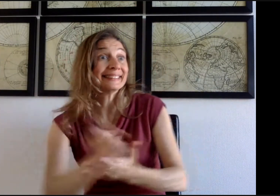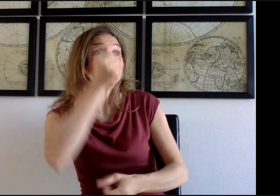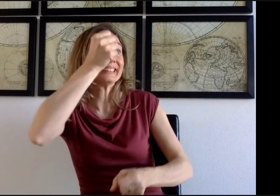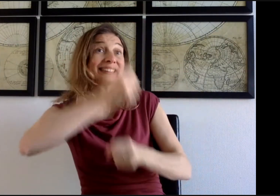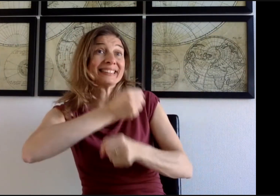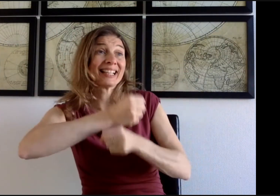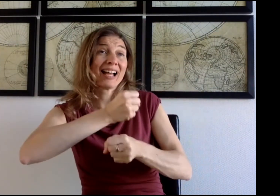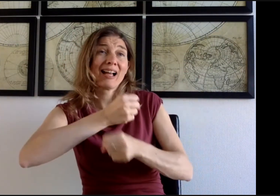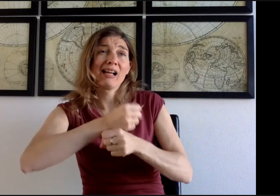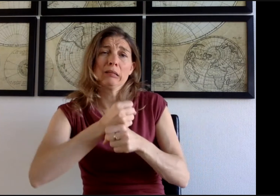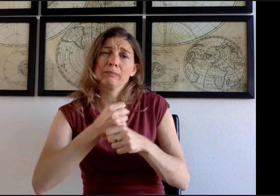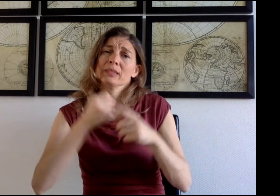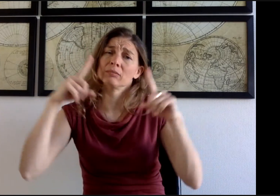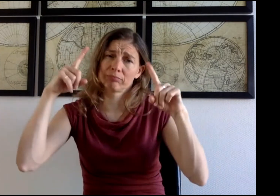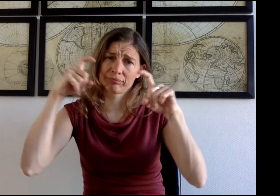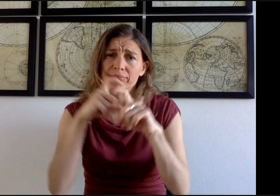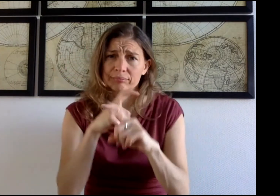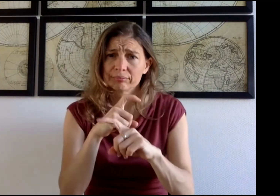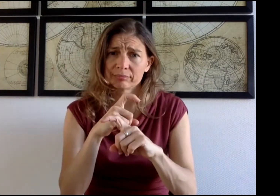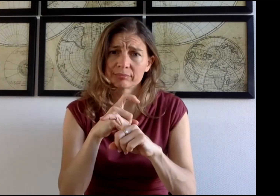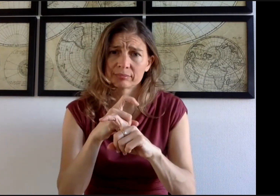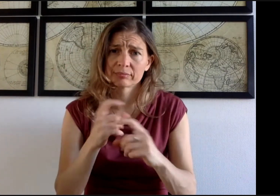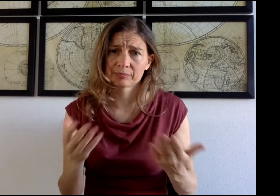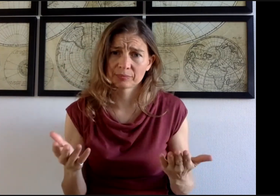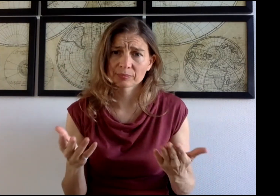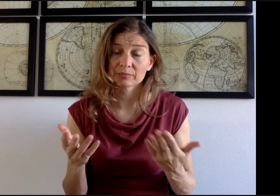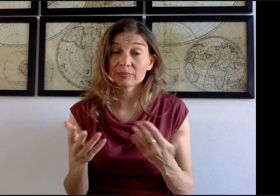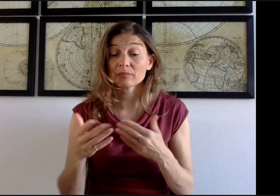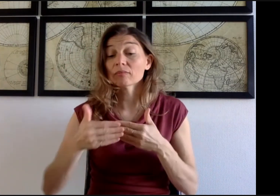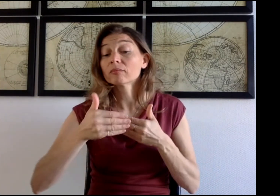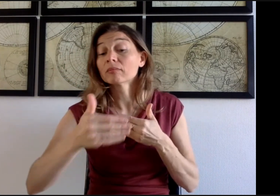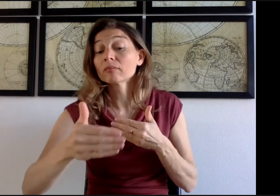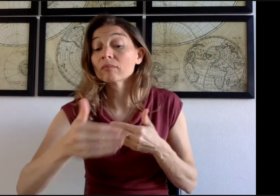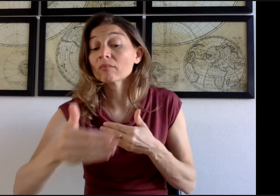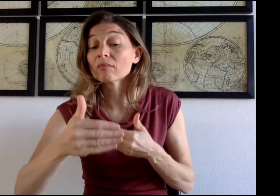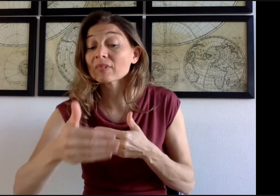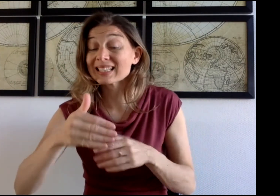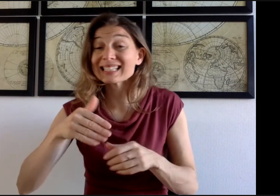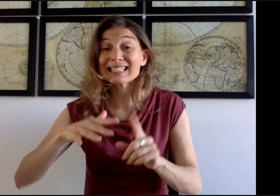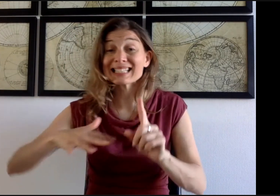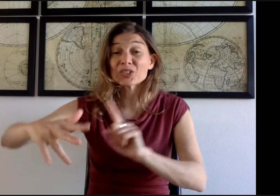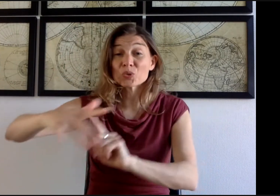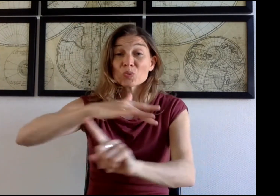This situation will destroy employment of persons with disabilities